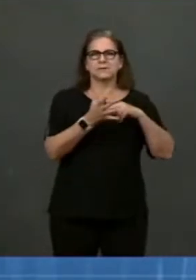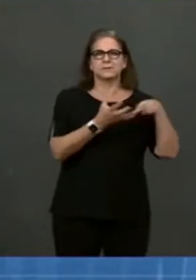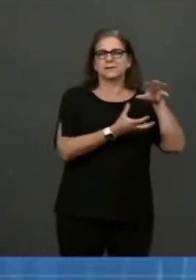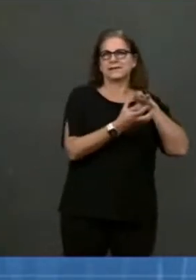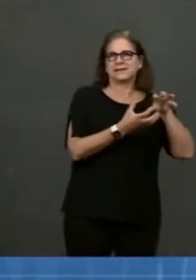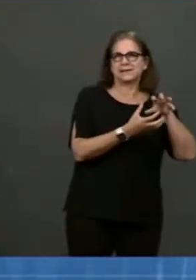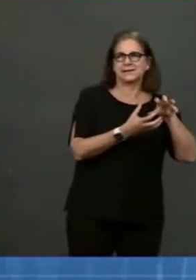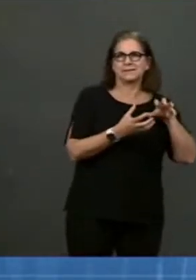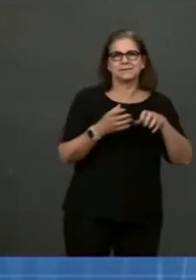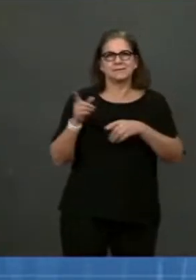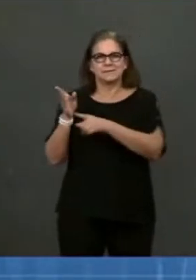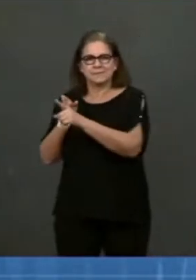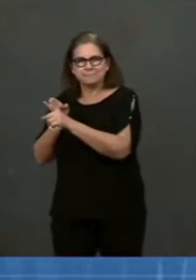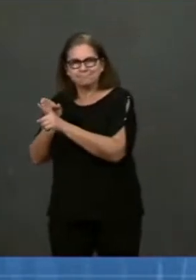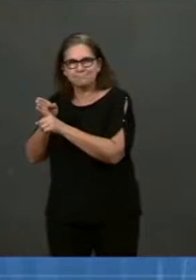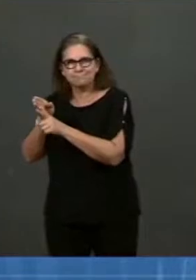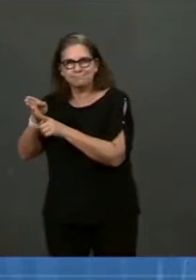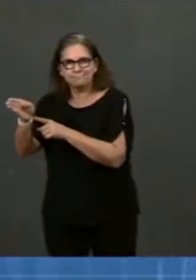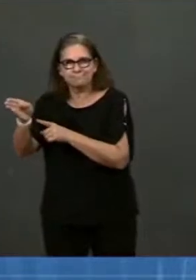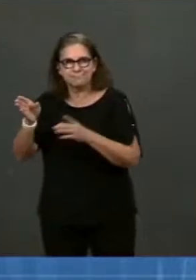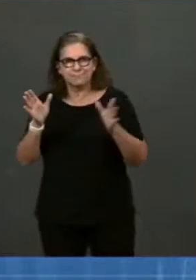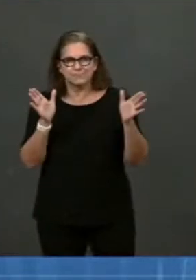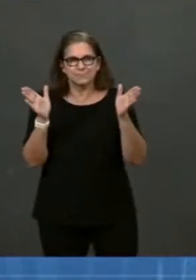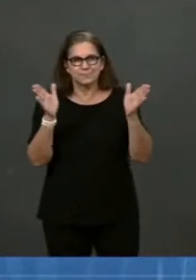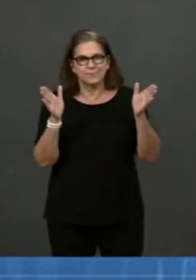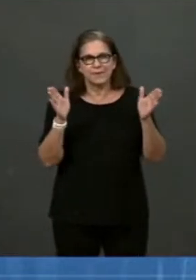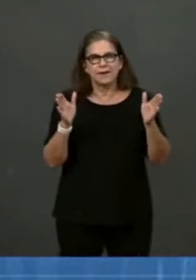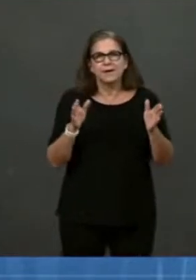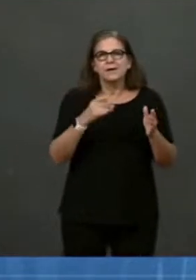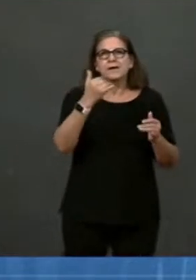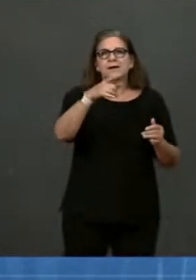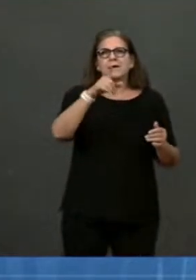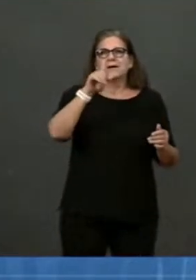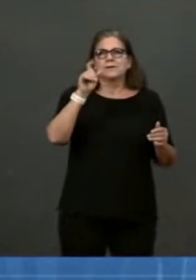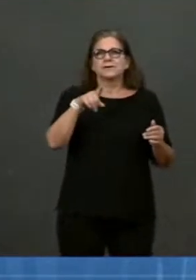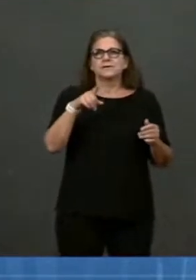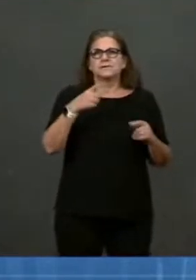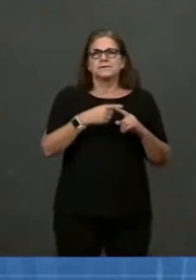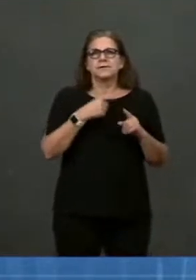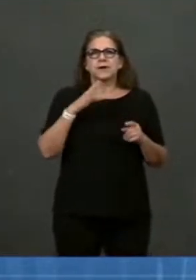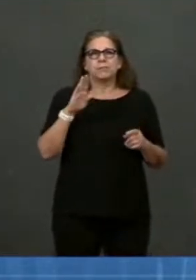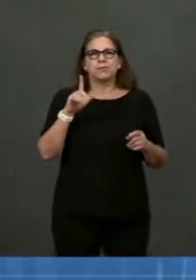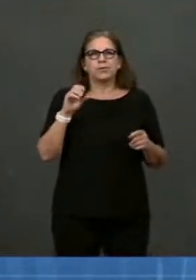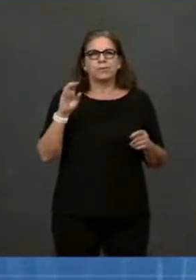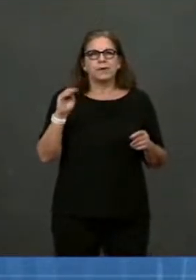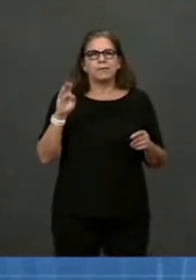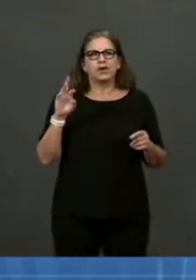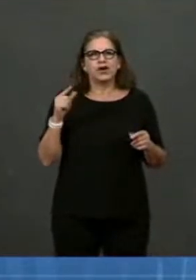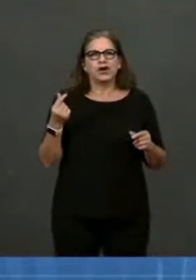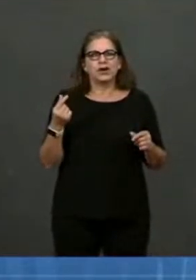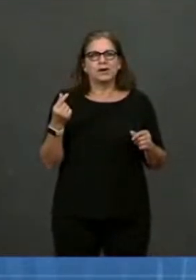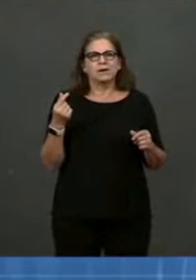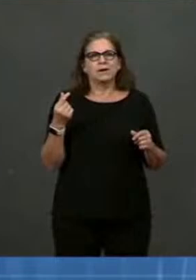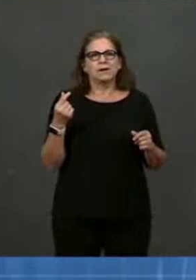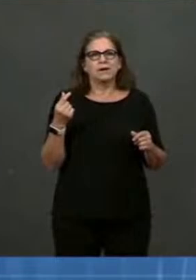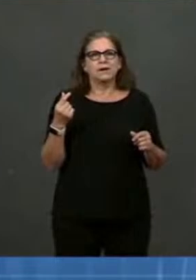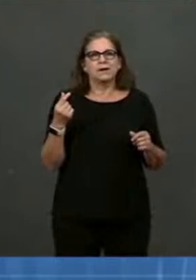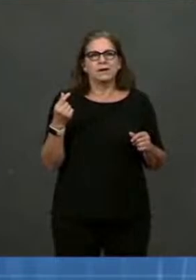SORRY. NEXT QUESTION PLEASE. THANK YOU SO MUCH.